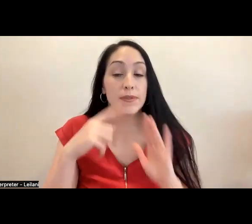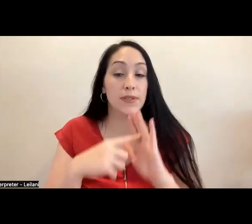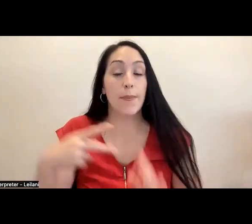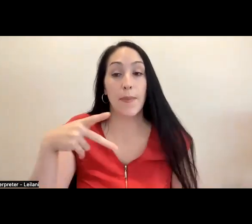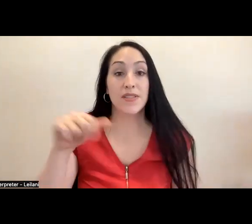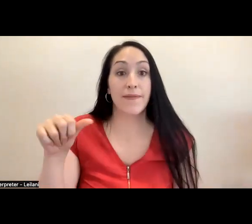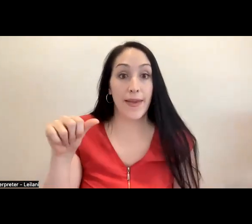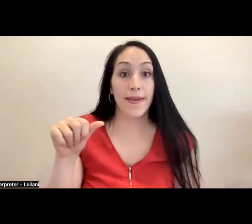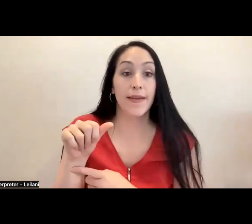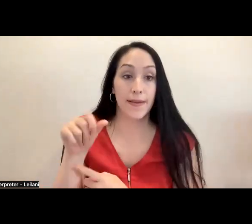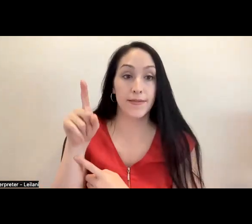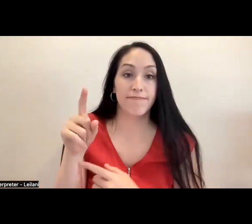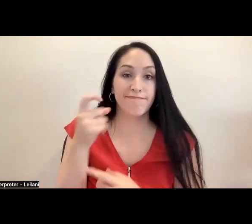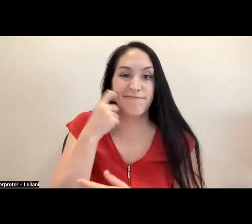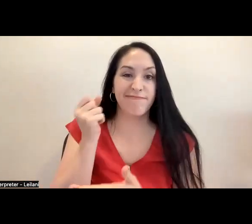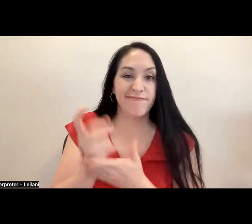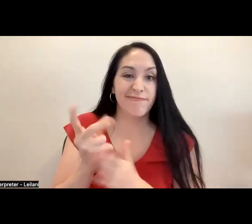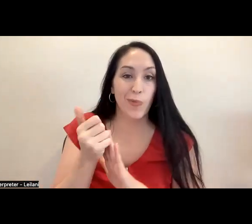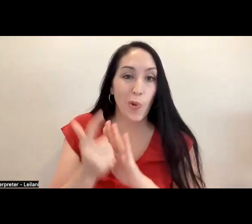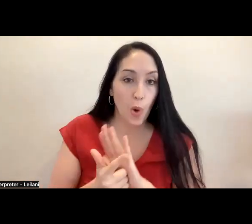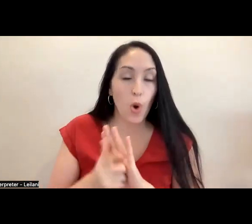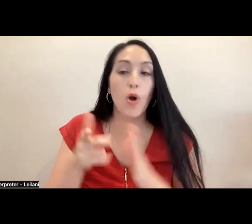way. 11:50:16 To pass the law that allows individuals